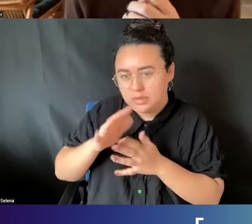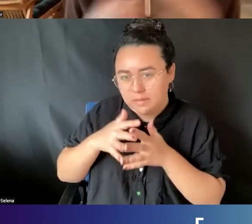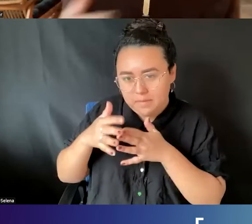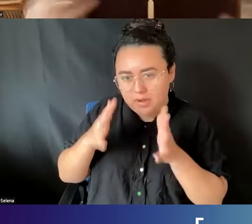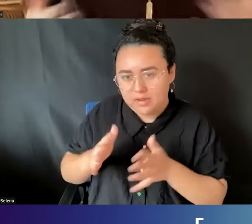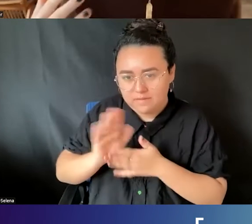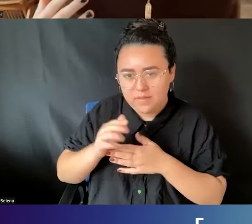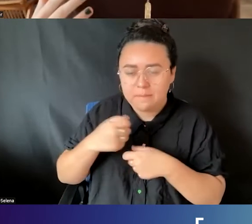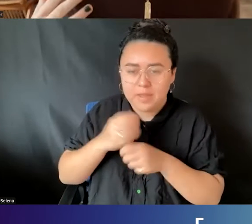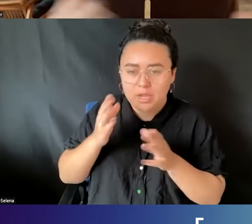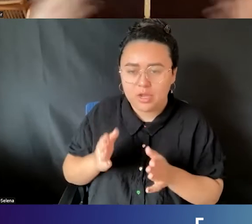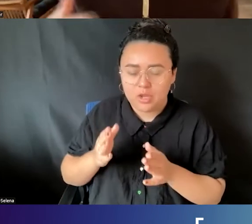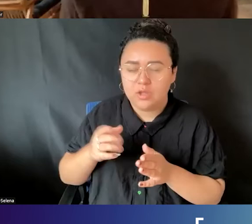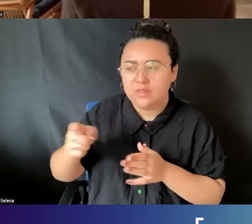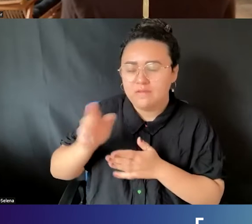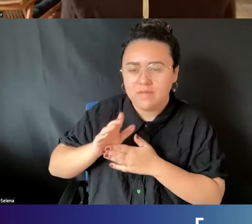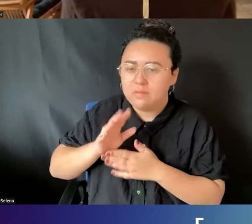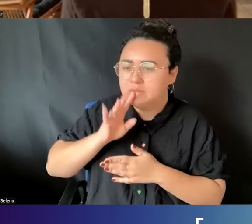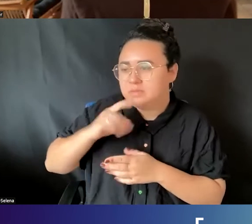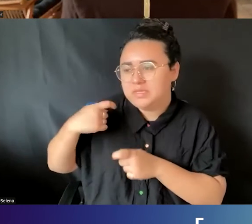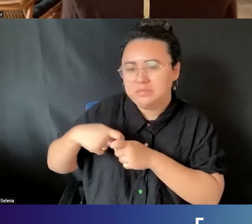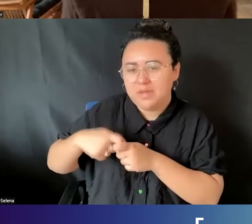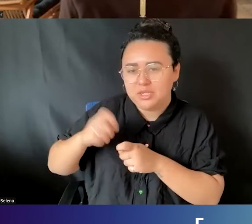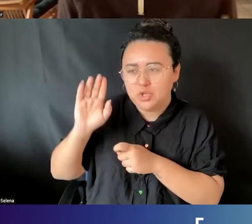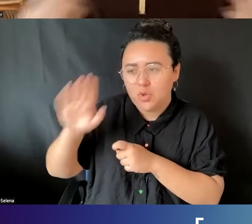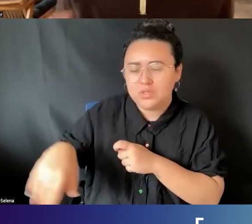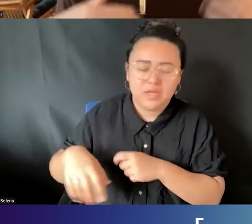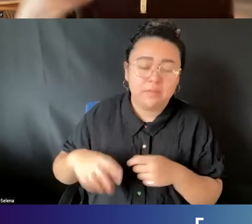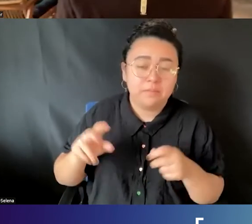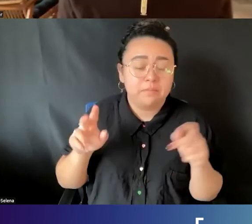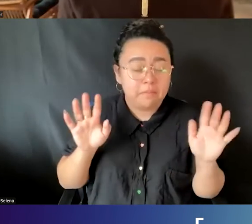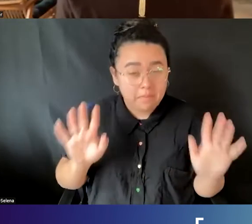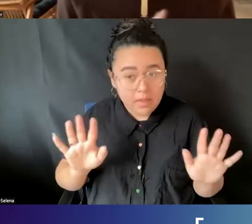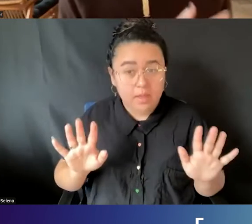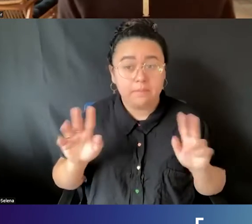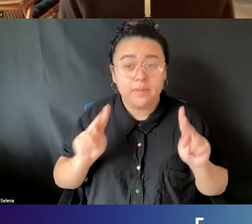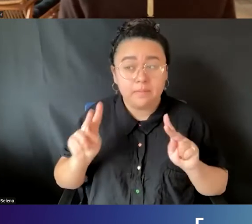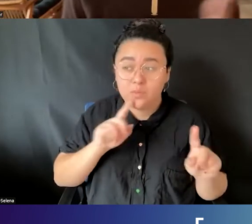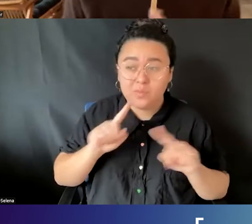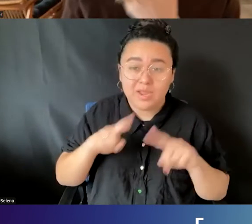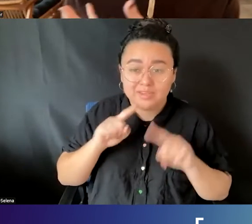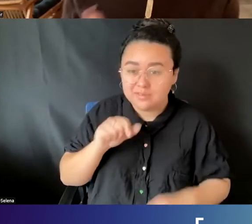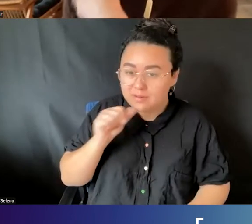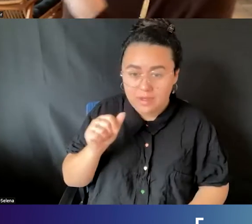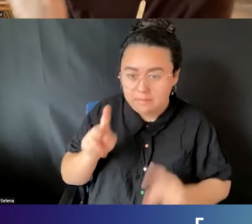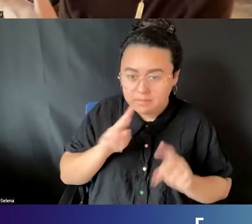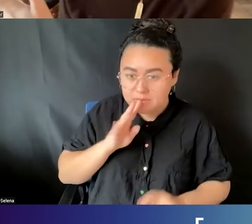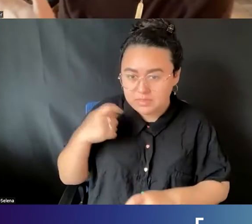But we were finding that, you know, the people that were, you know, reacting to it, we're not we're you know, it's people talking about their their,